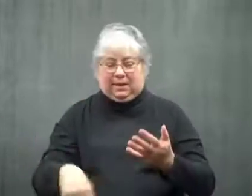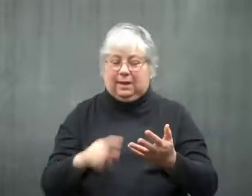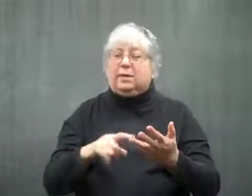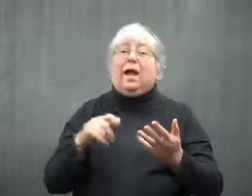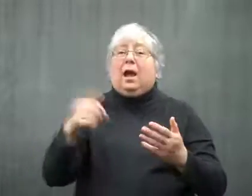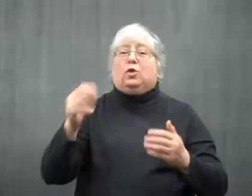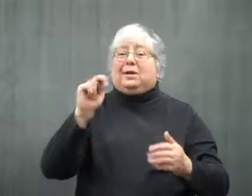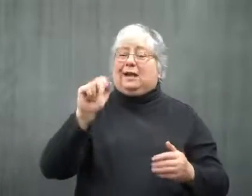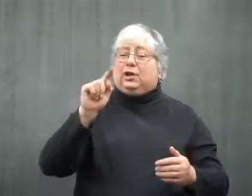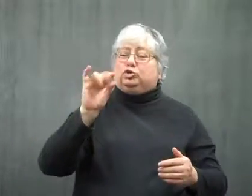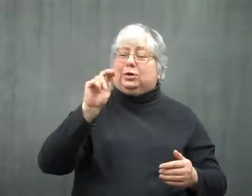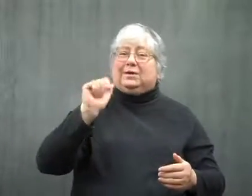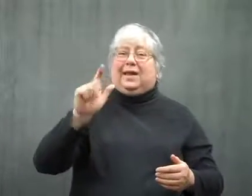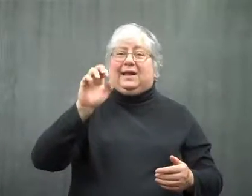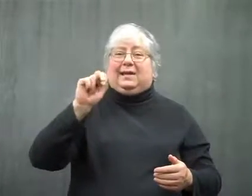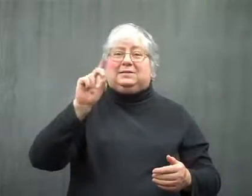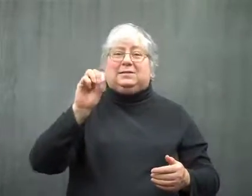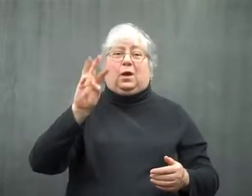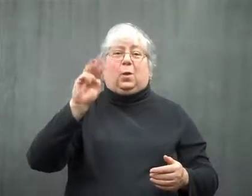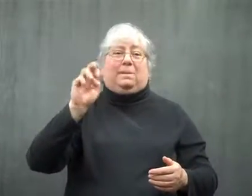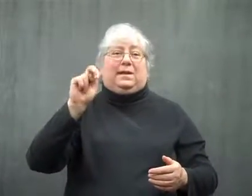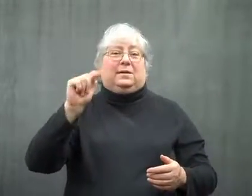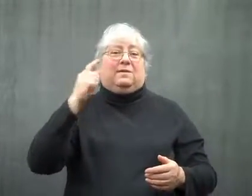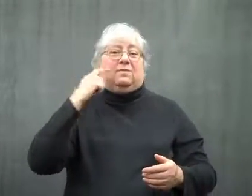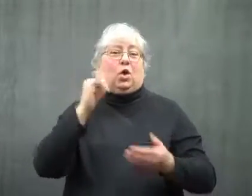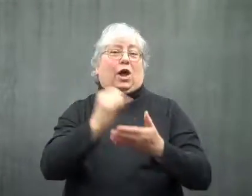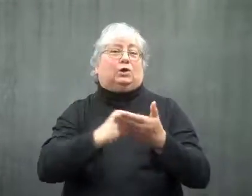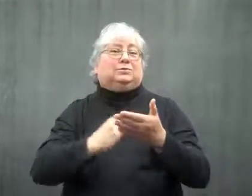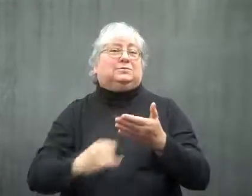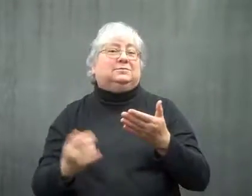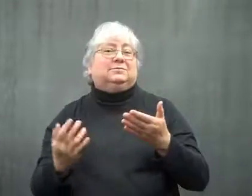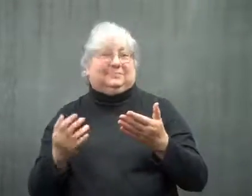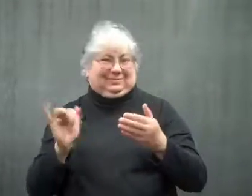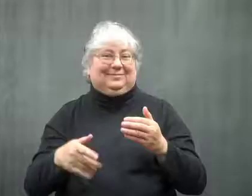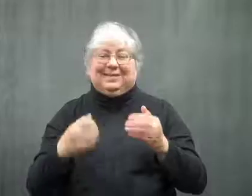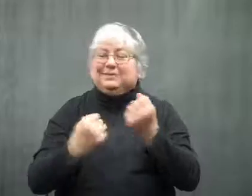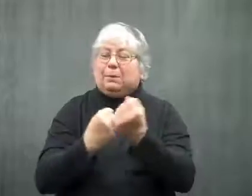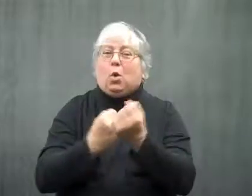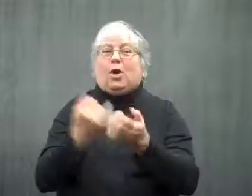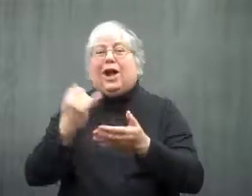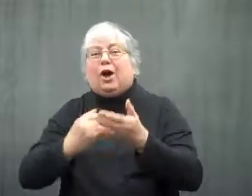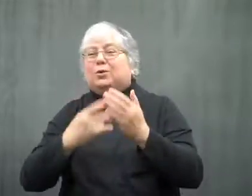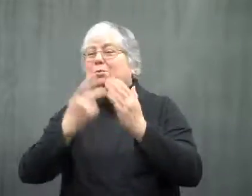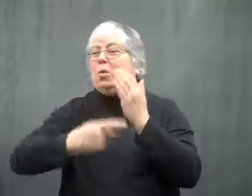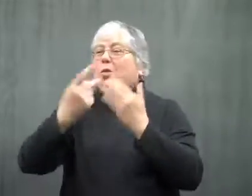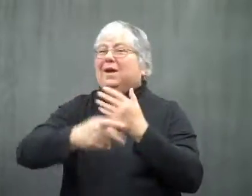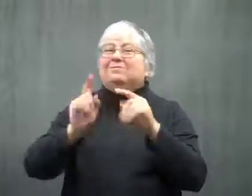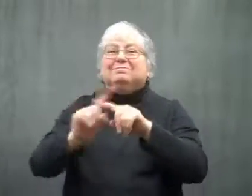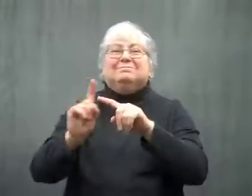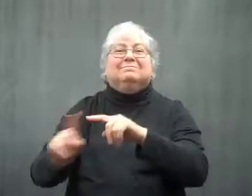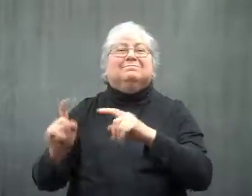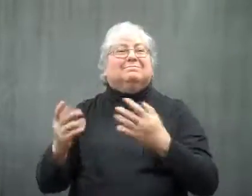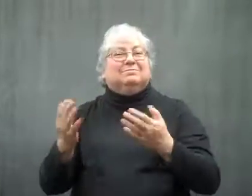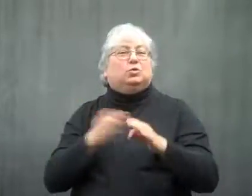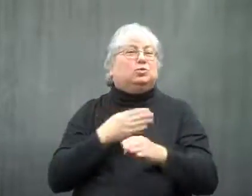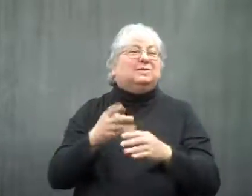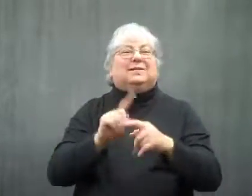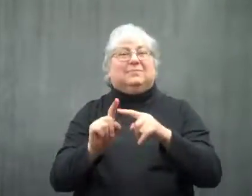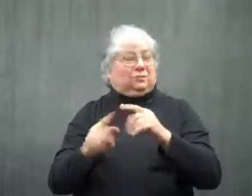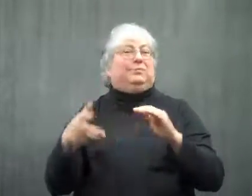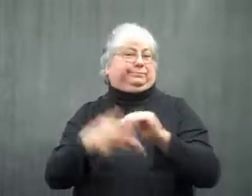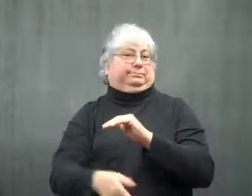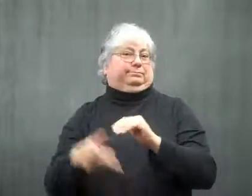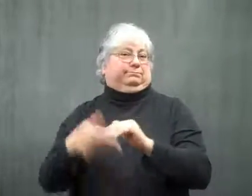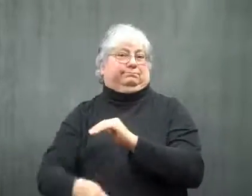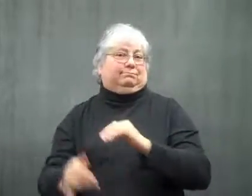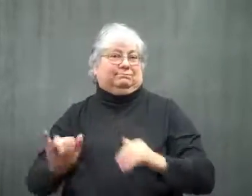The National Endowment for the Arts, which supports art and music, suffered cuts.